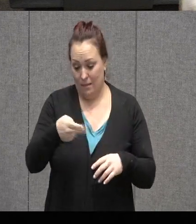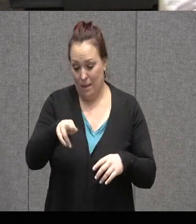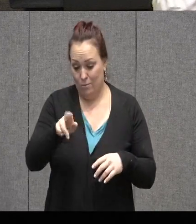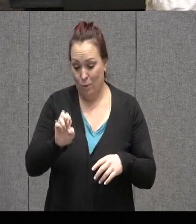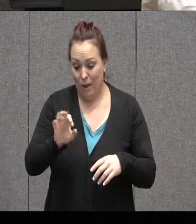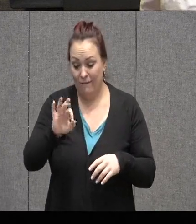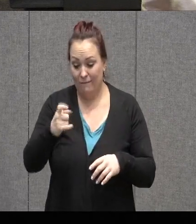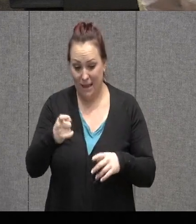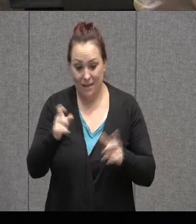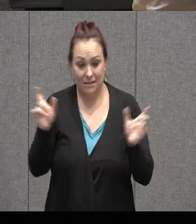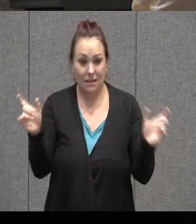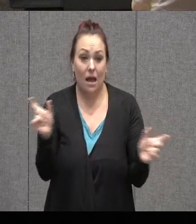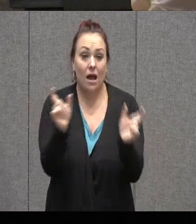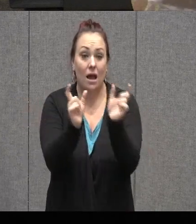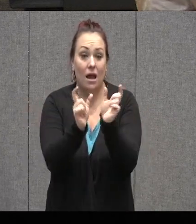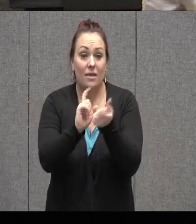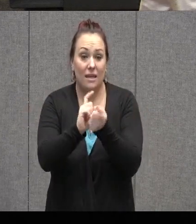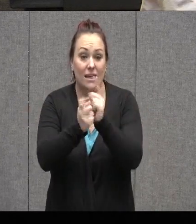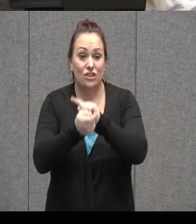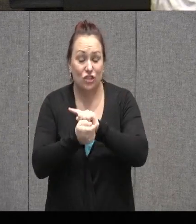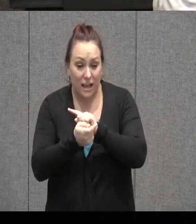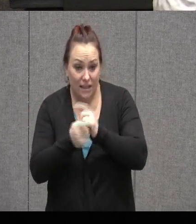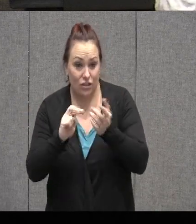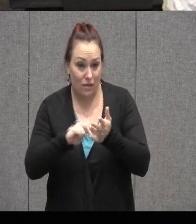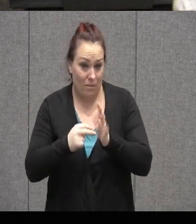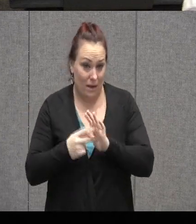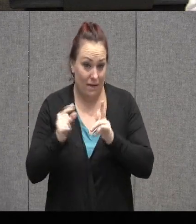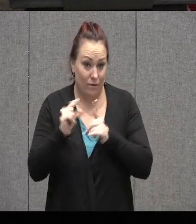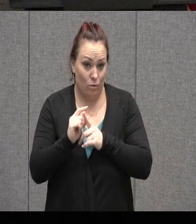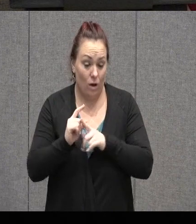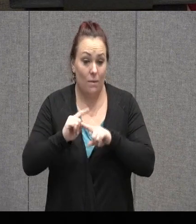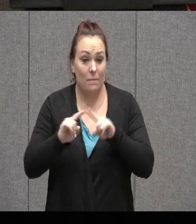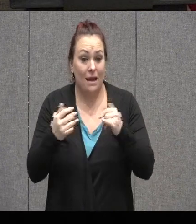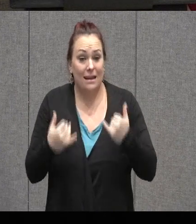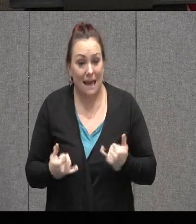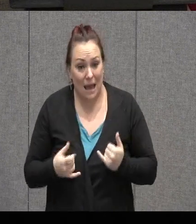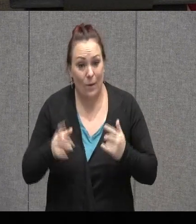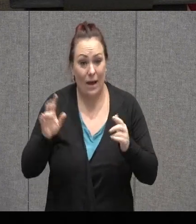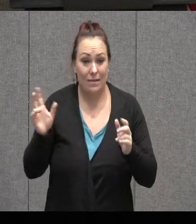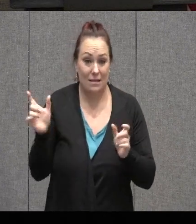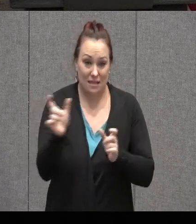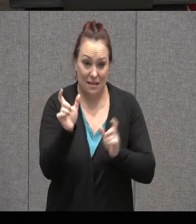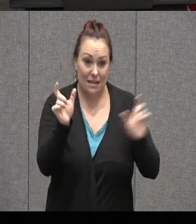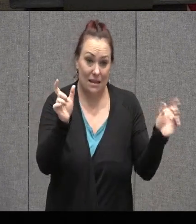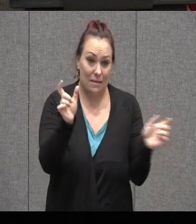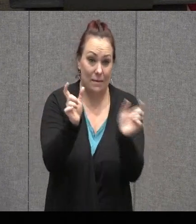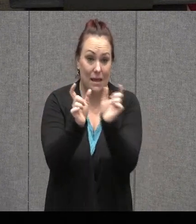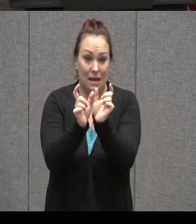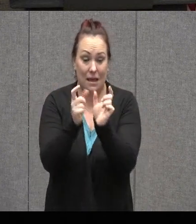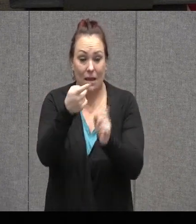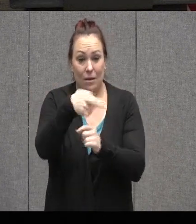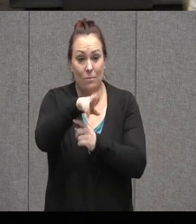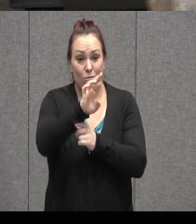but they go at the beginning. Which that's what pre means. Pre is a prefix.